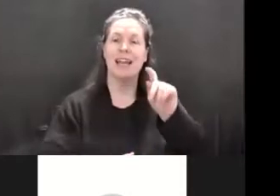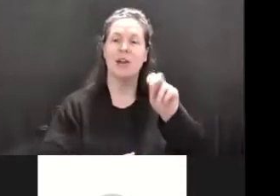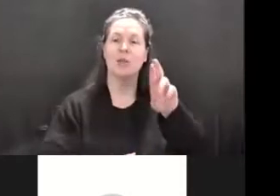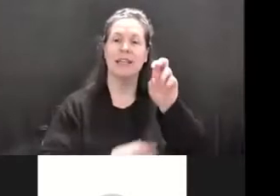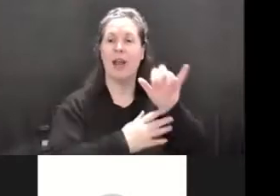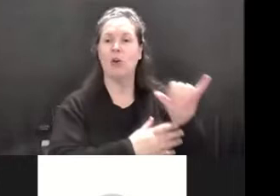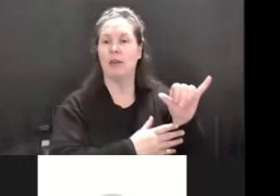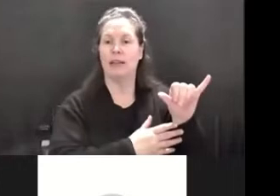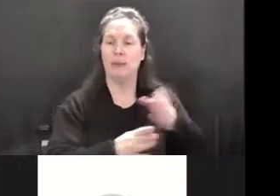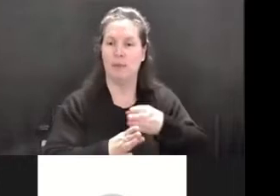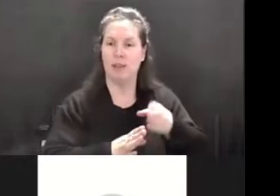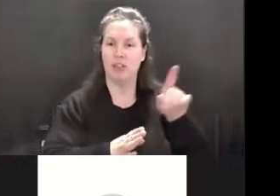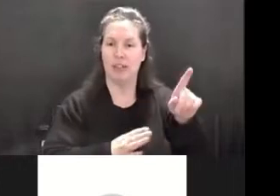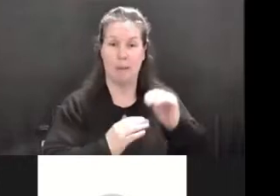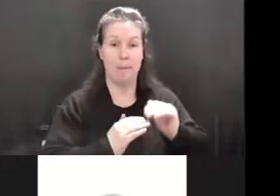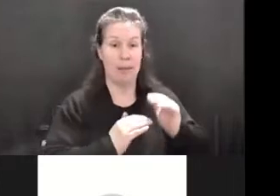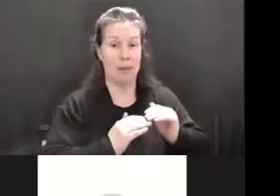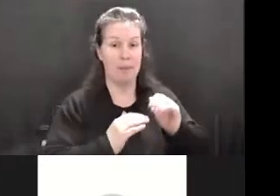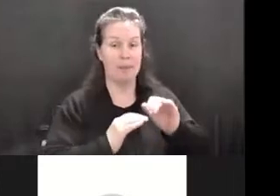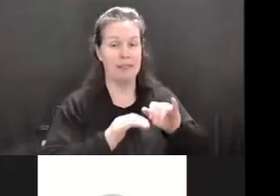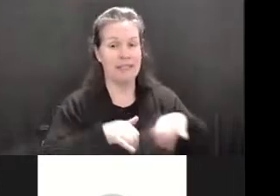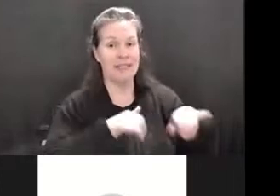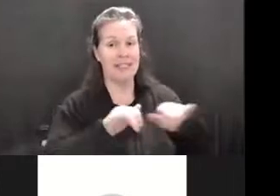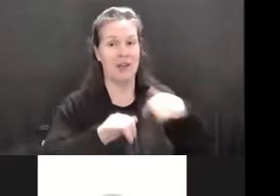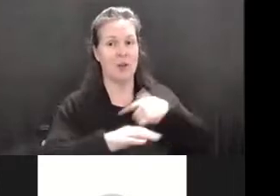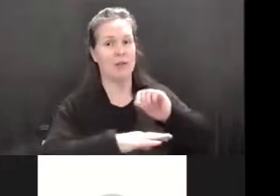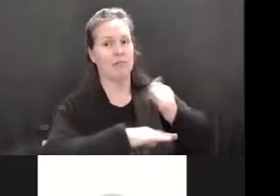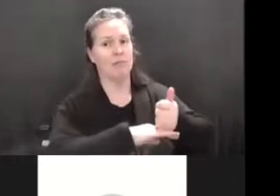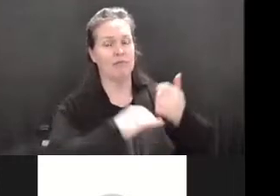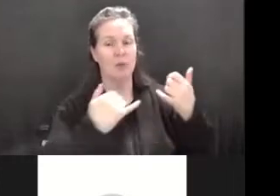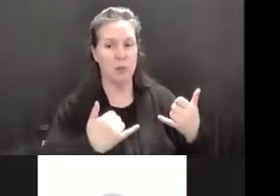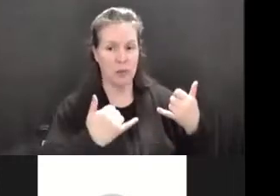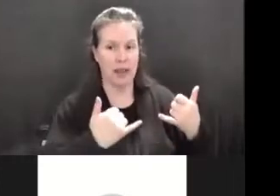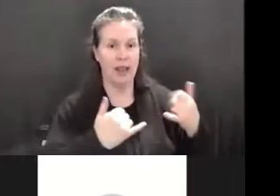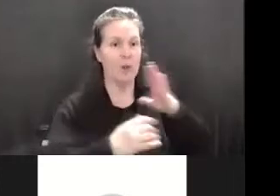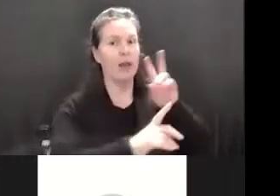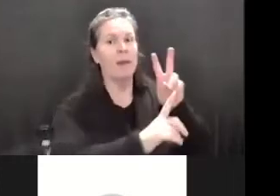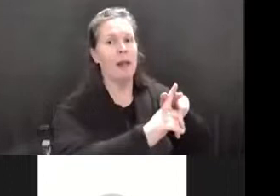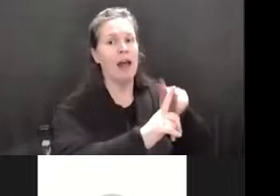that minimum standard that we set today, would apply for those secretary professions